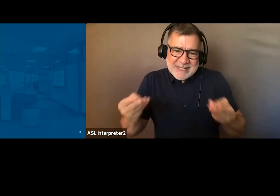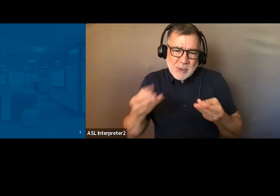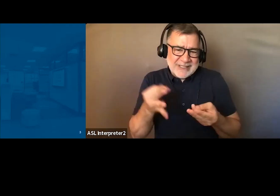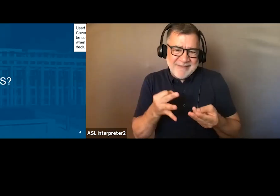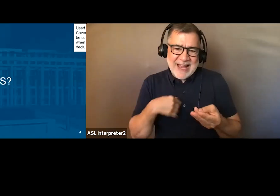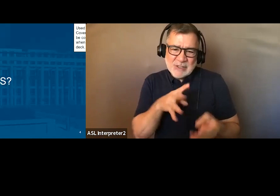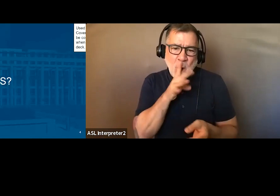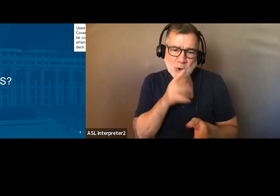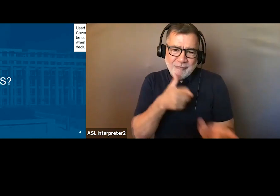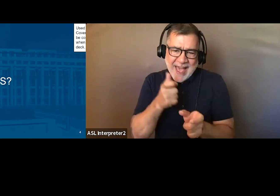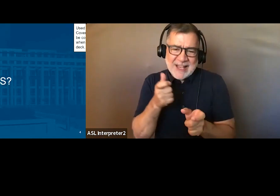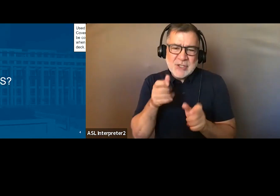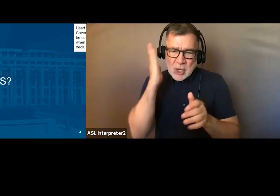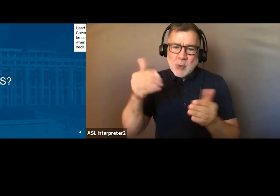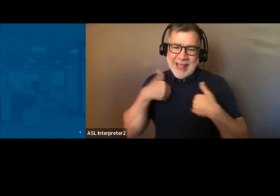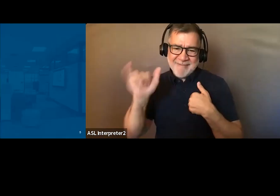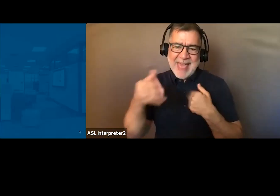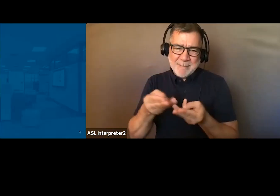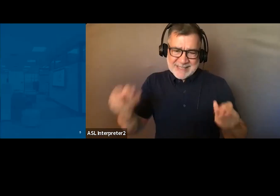So what is OASIS?